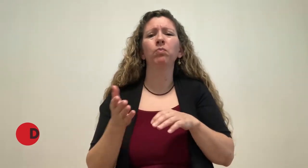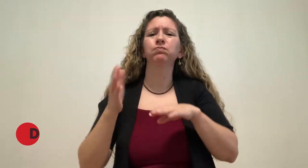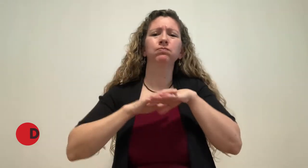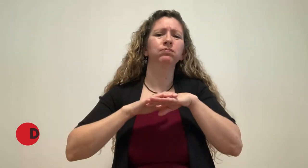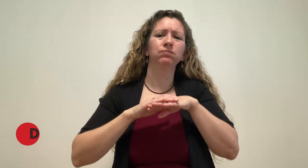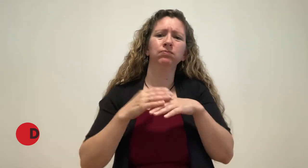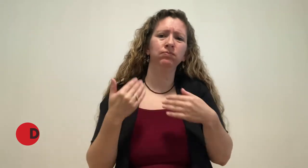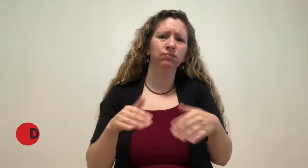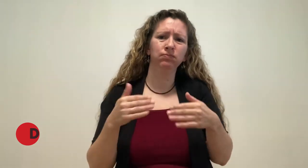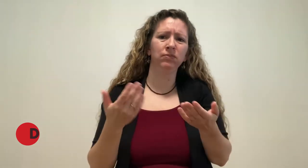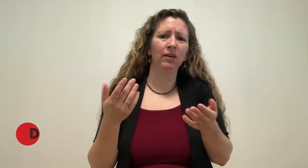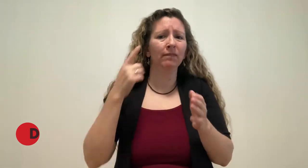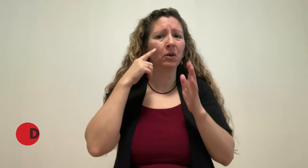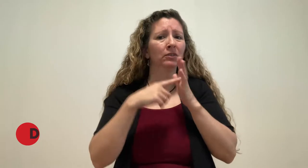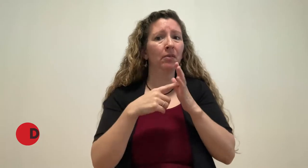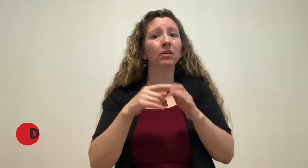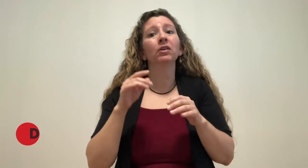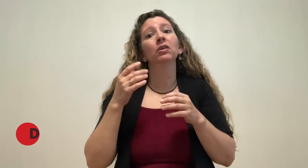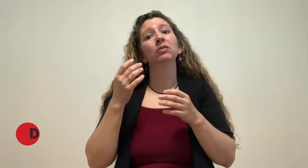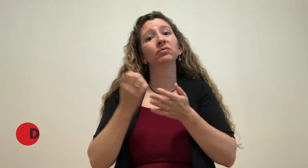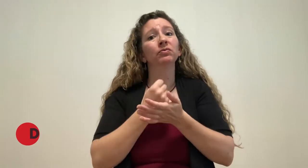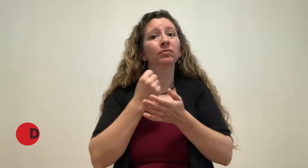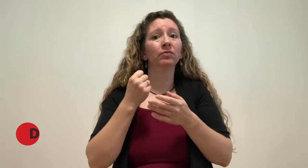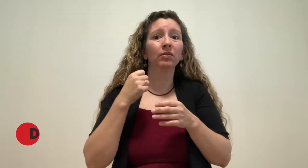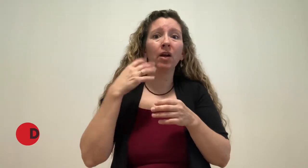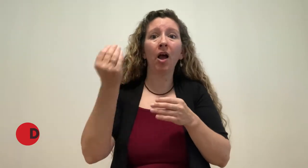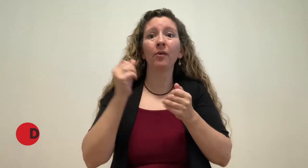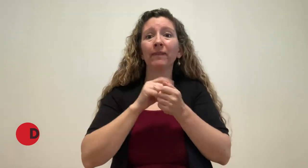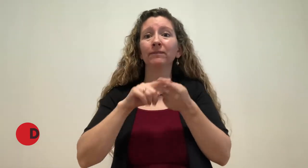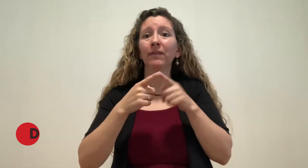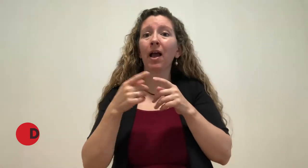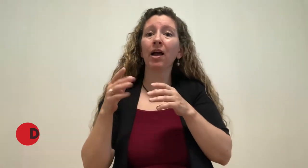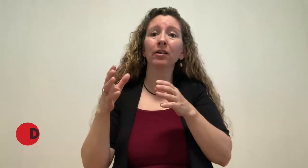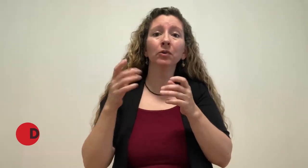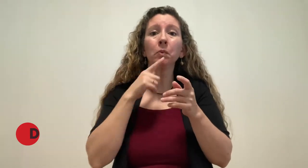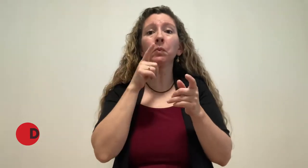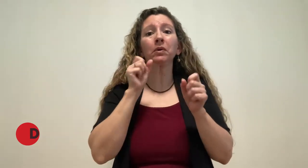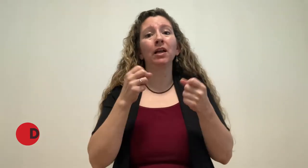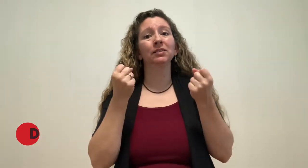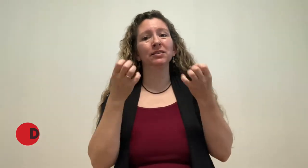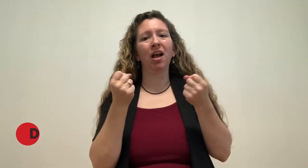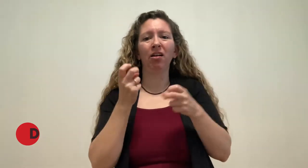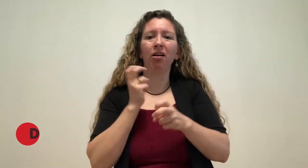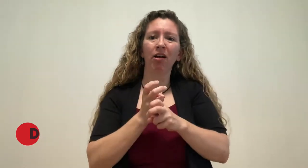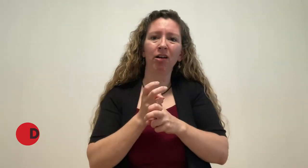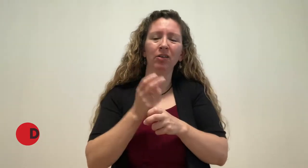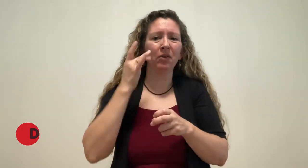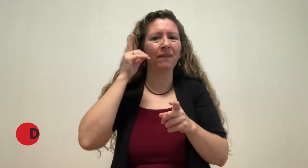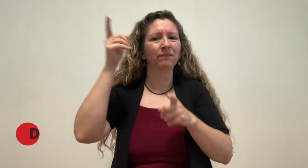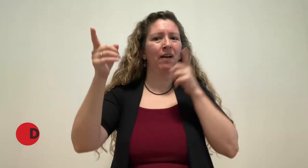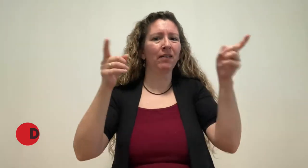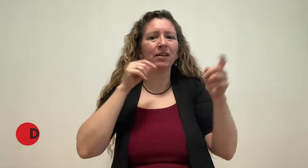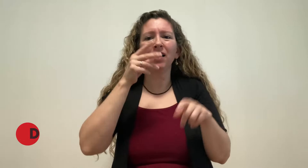COVID has compounded it. For example being able to be with friends who can sign is harder because Deaf friends are further apart,